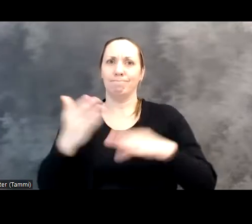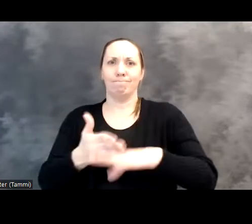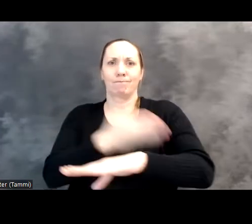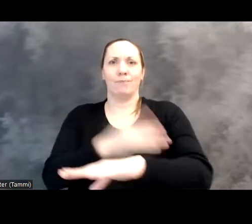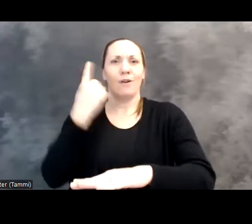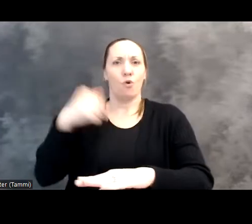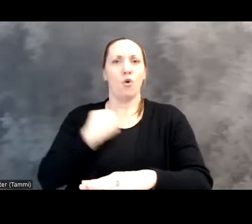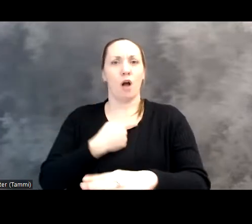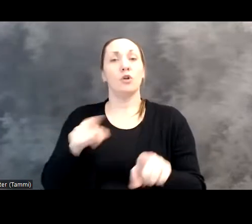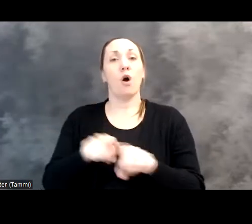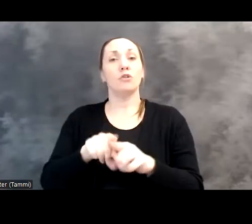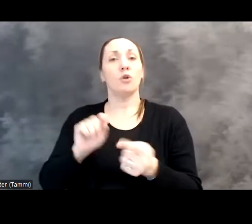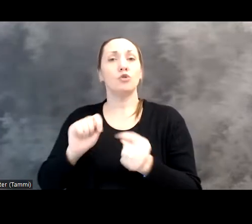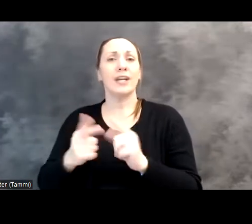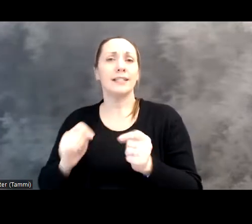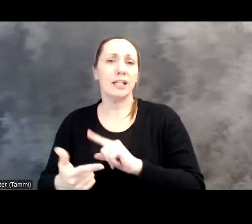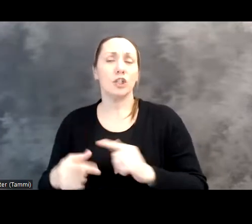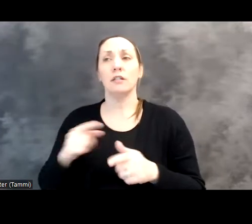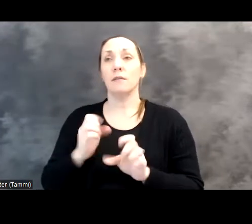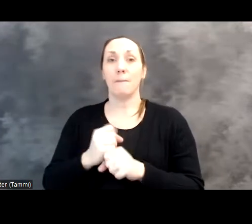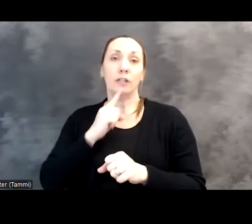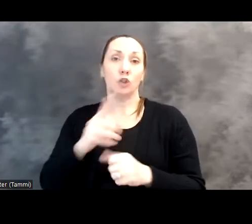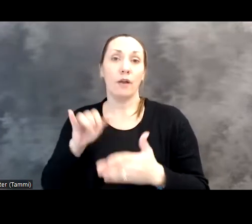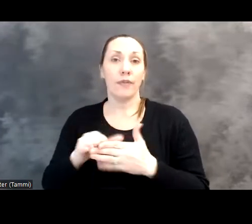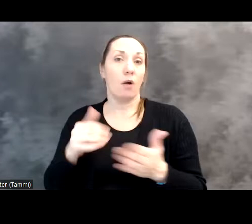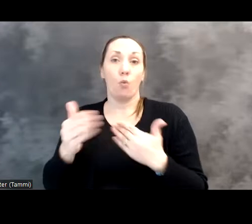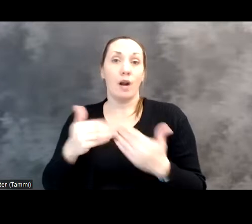available than it is now. It is a huge small